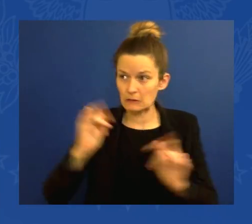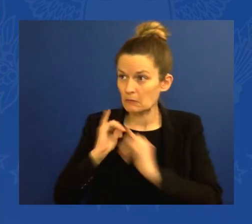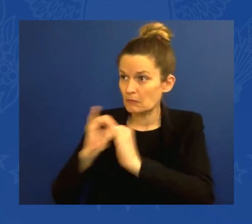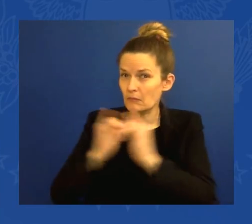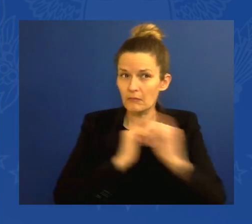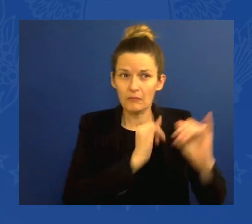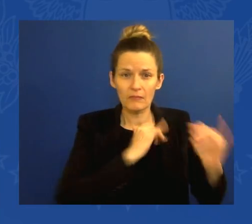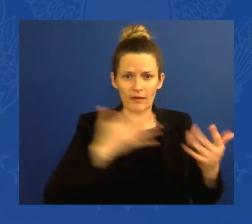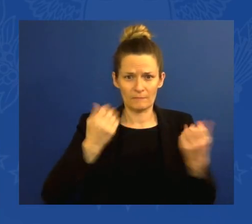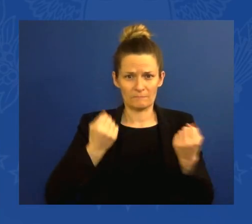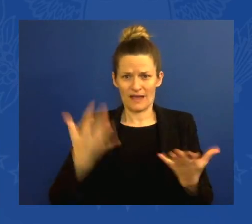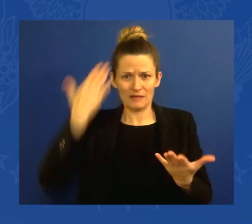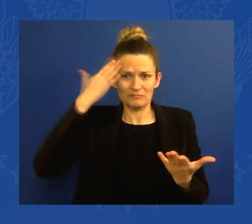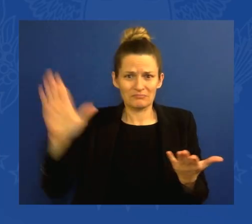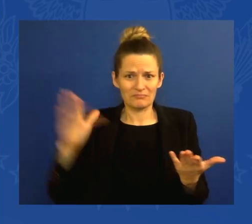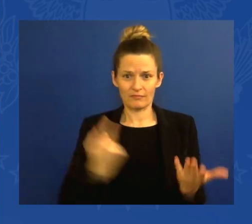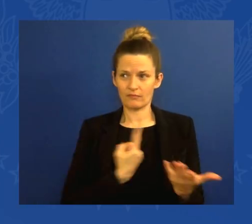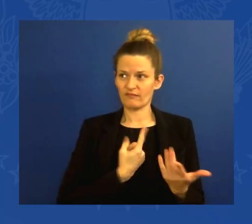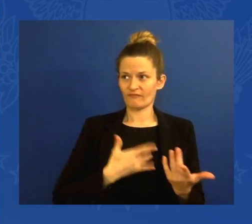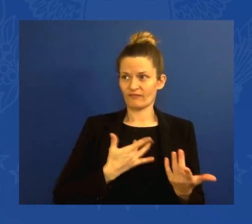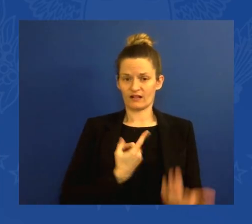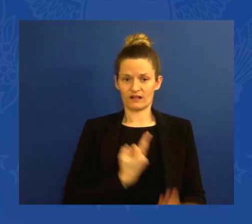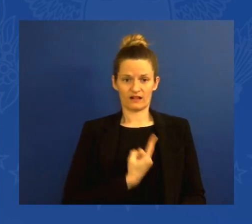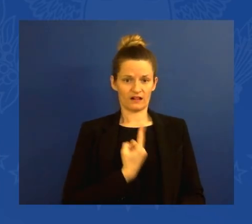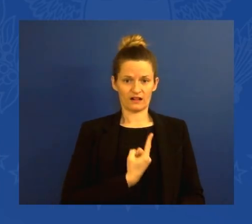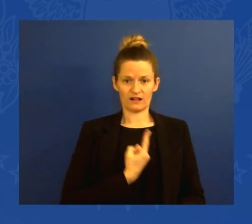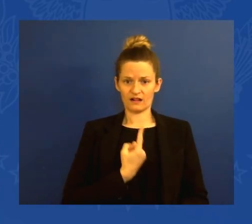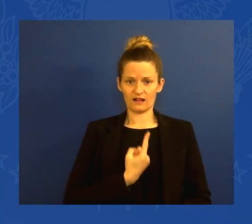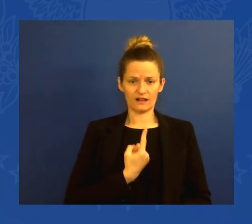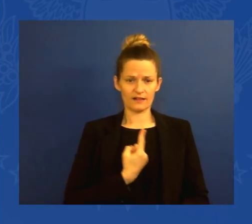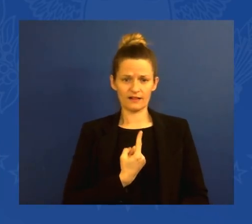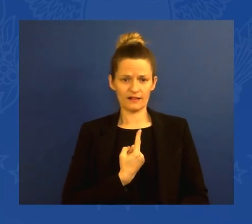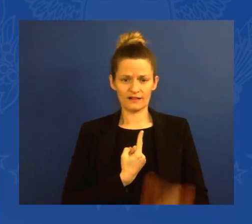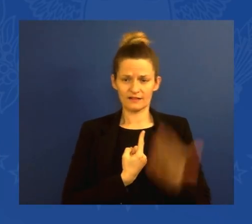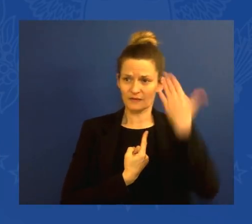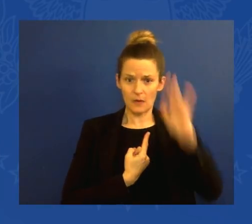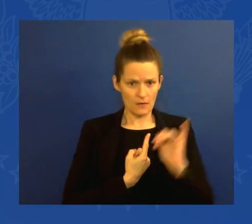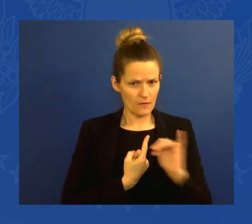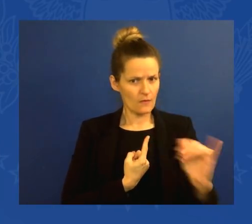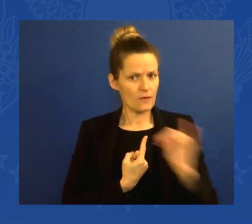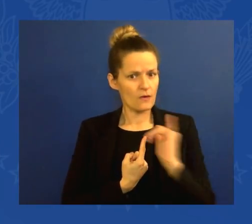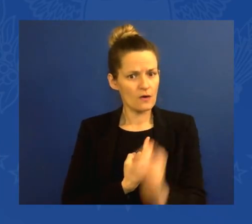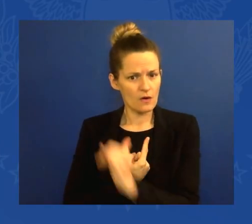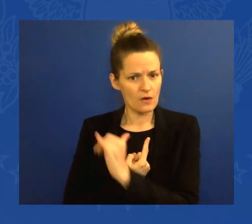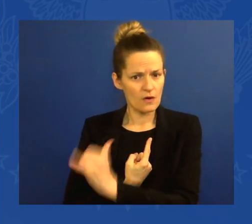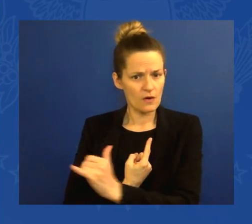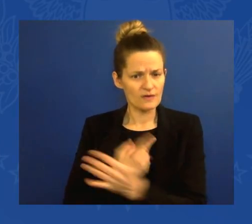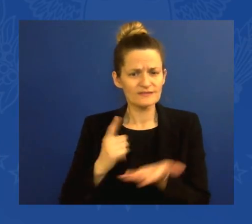where victims want their claims resolved in private. But some survivors will want their day in court,